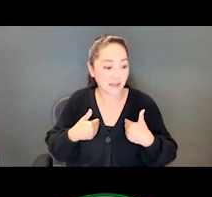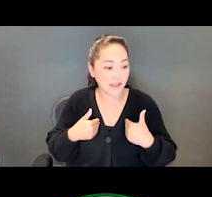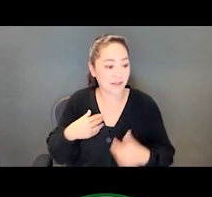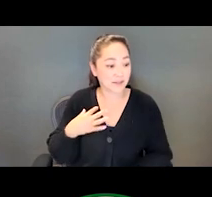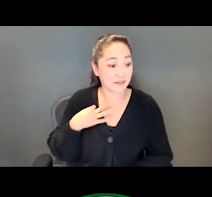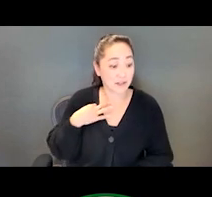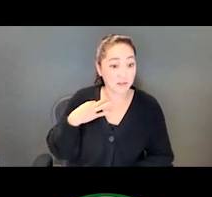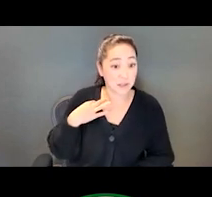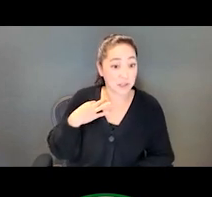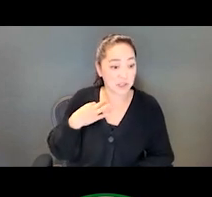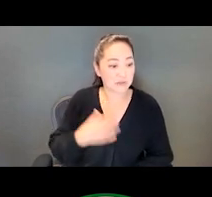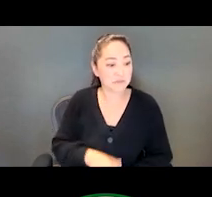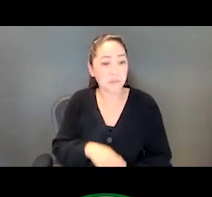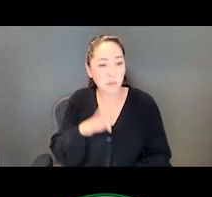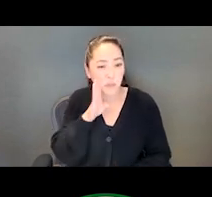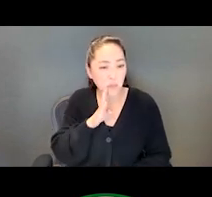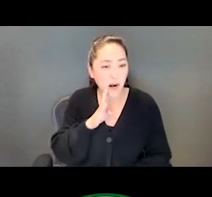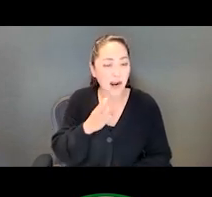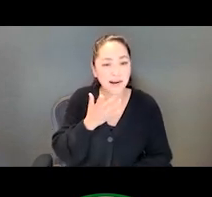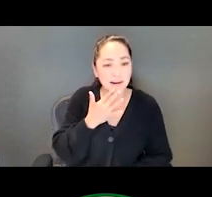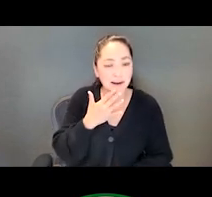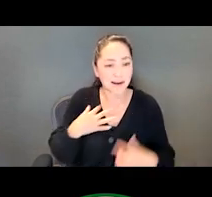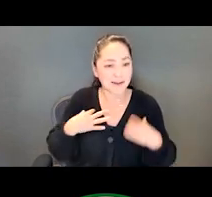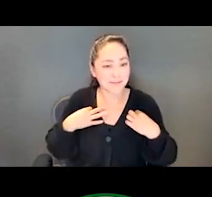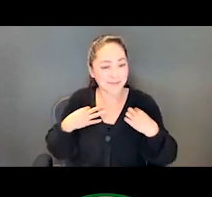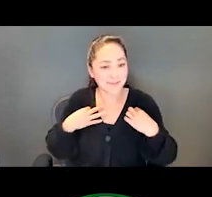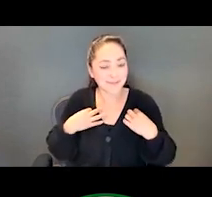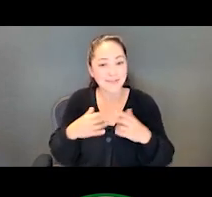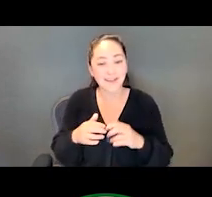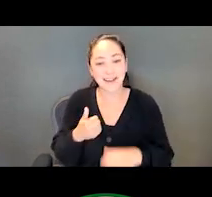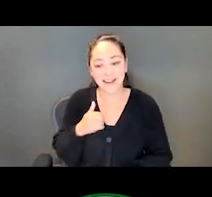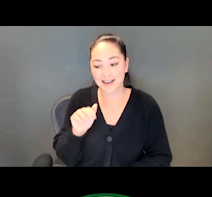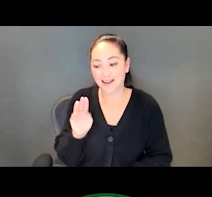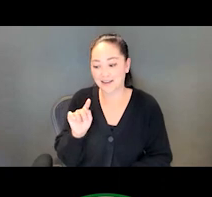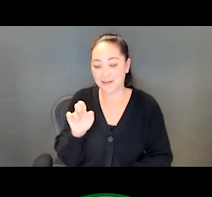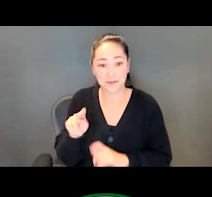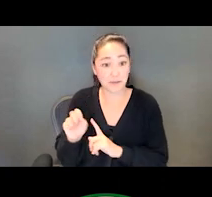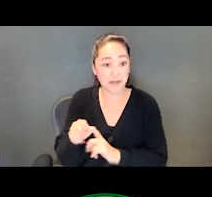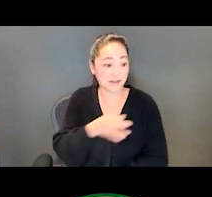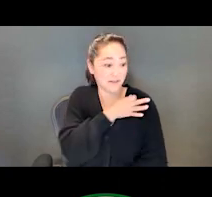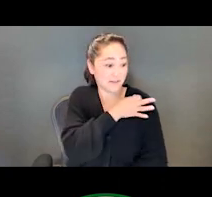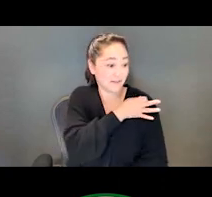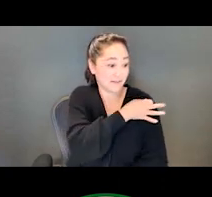color t-shirt with buttons on the top of the shoulders and I have blue eyes.